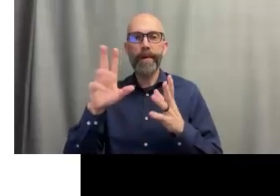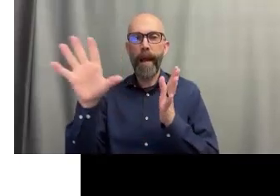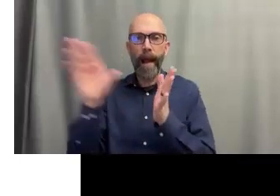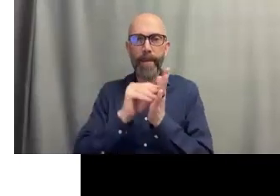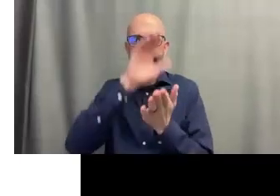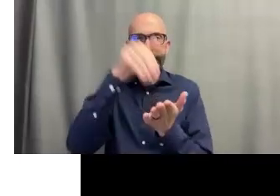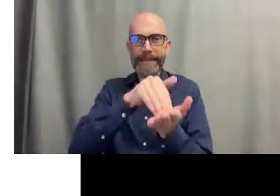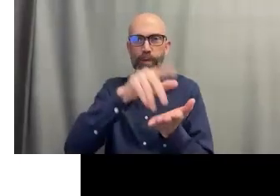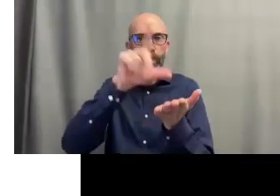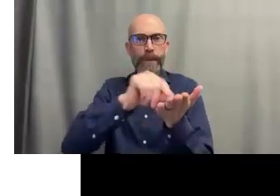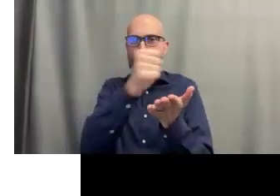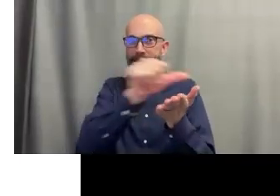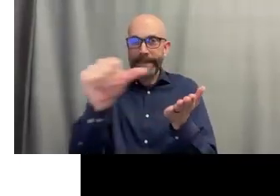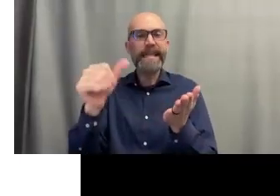that's legally that you're legally okay to copy.